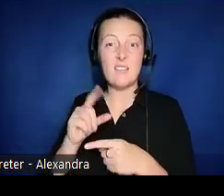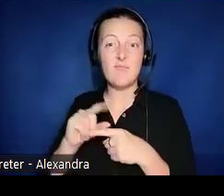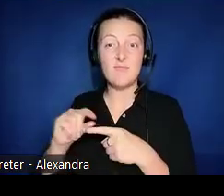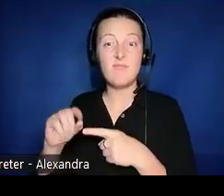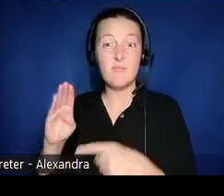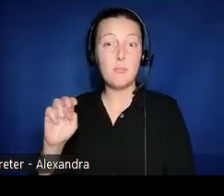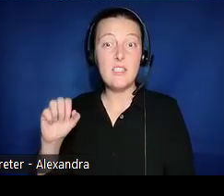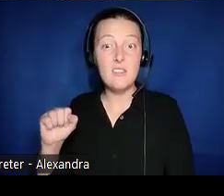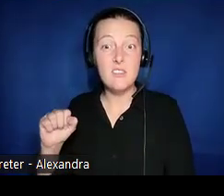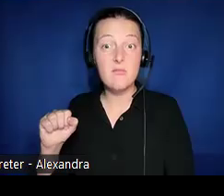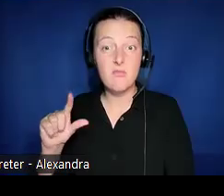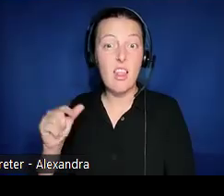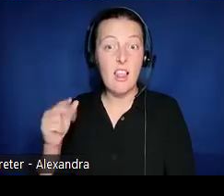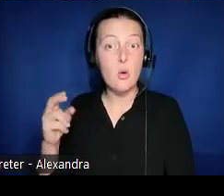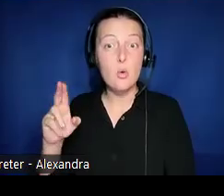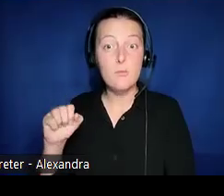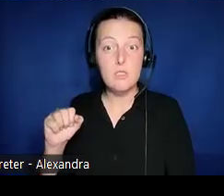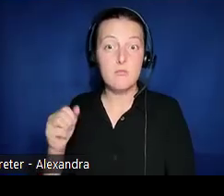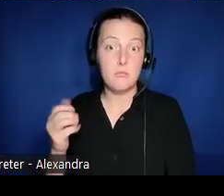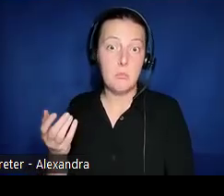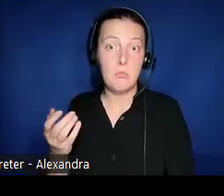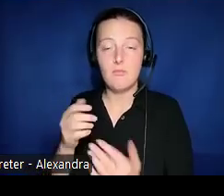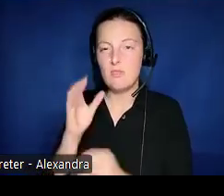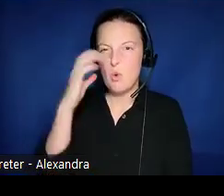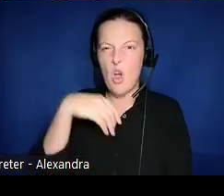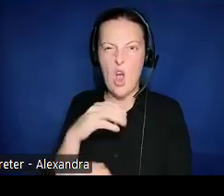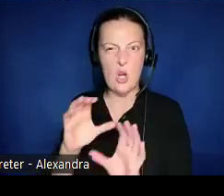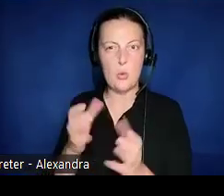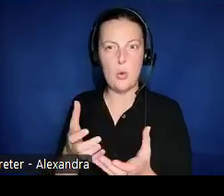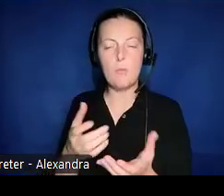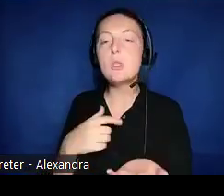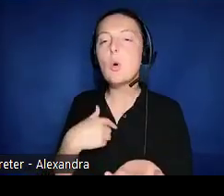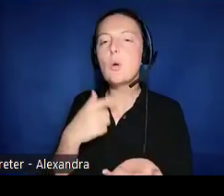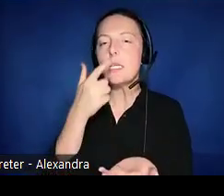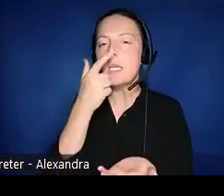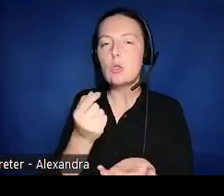Um it's interesting to to think about what people thought Pythagoras would have said to the cattle